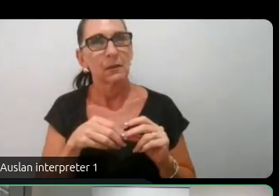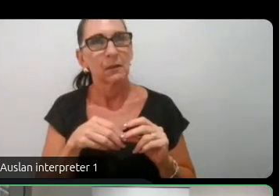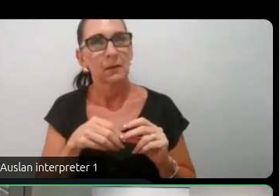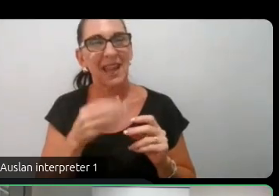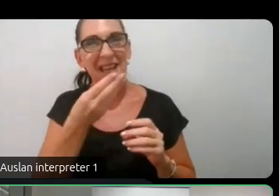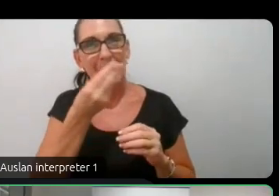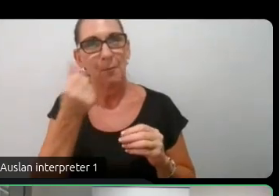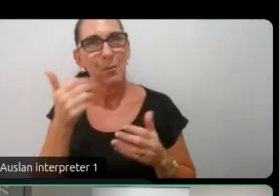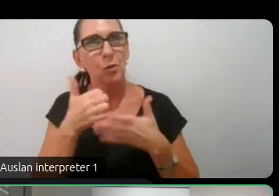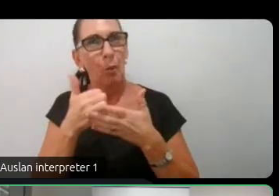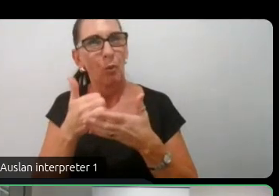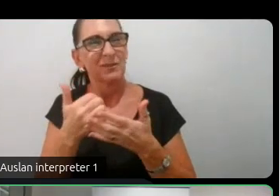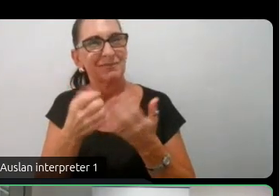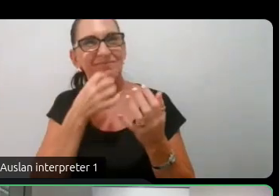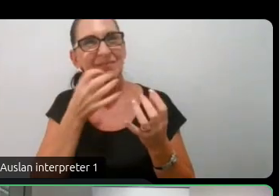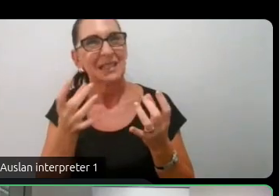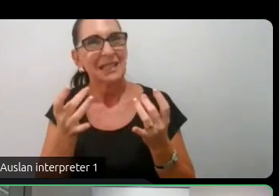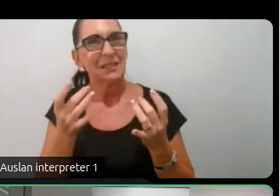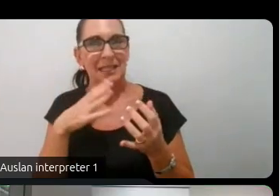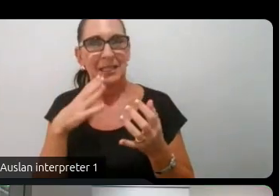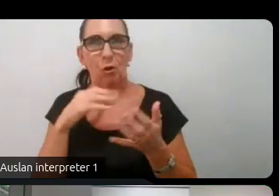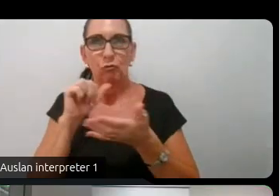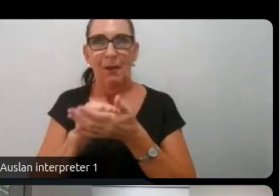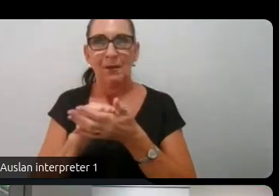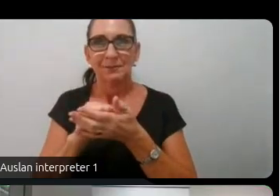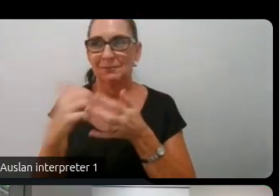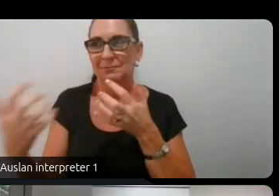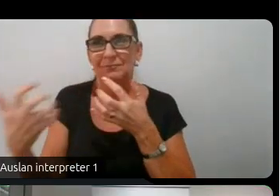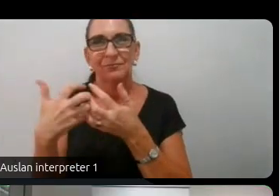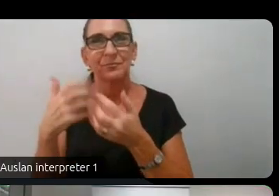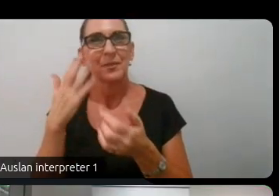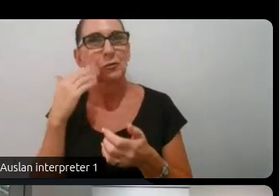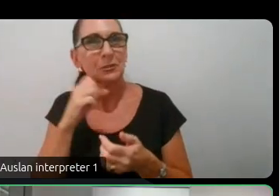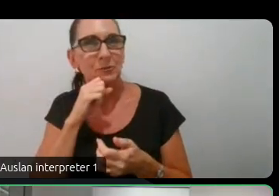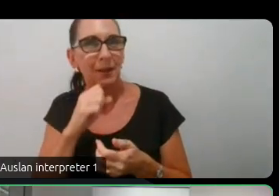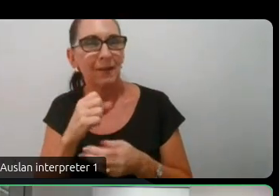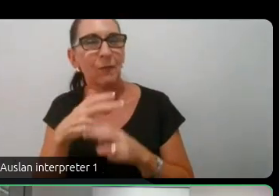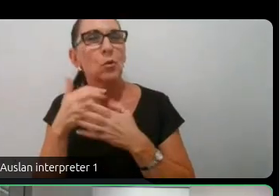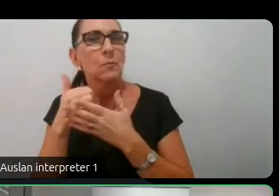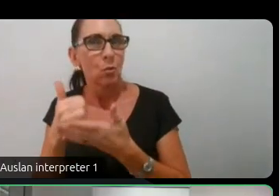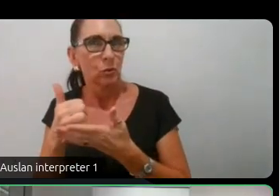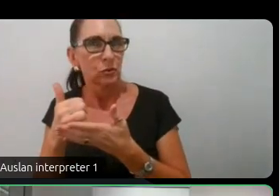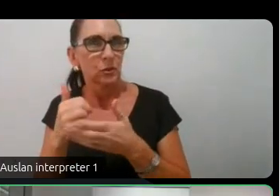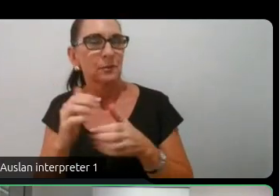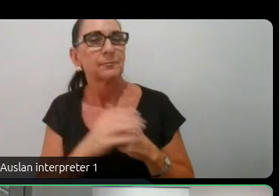you do want a specific age or gender to provide that. Um there's also considerations in terms of